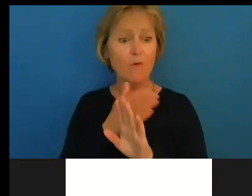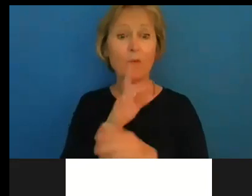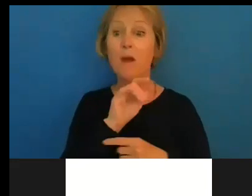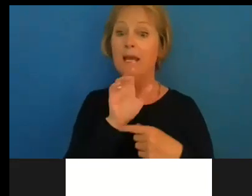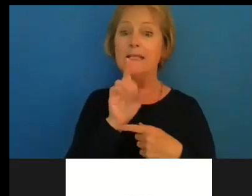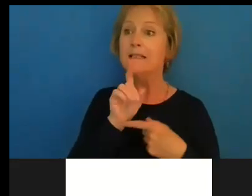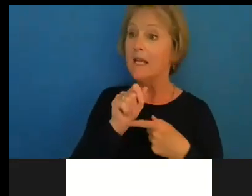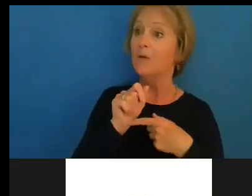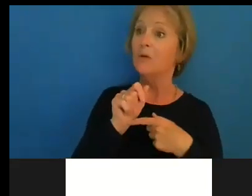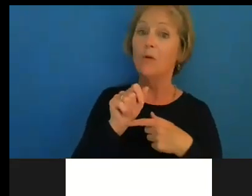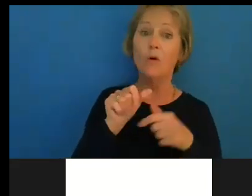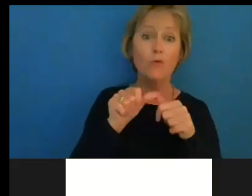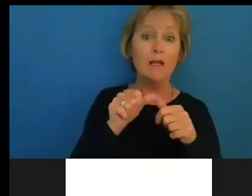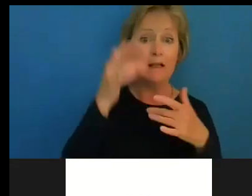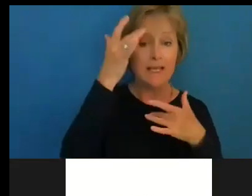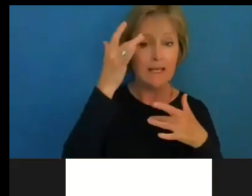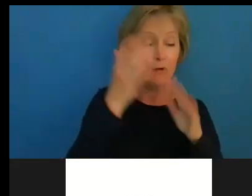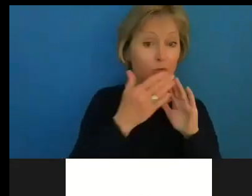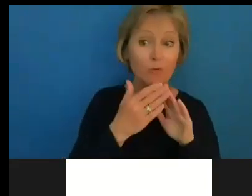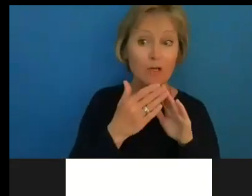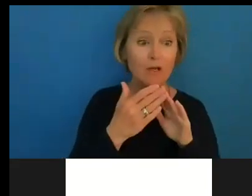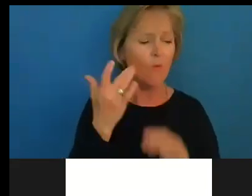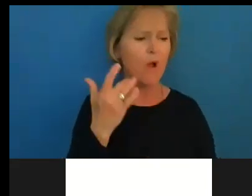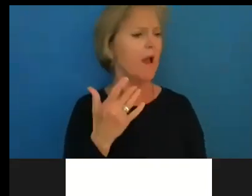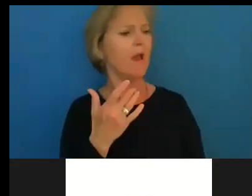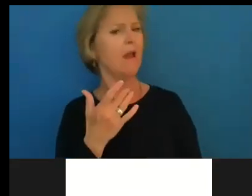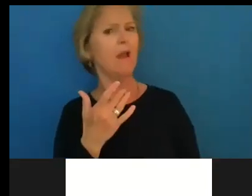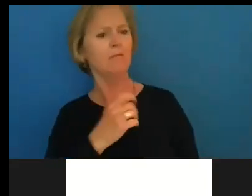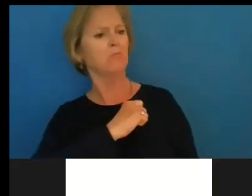community, it was not okay.